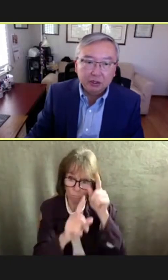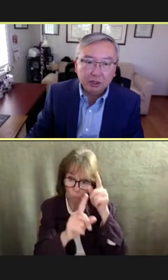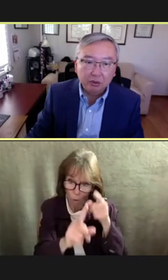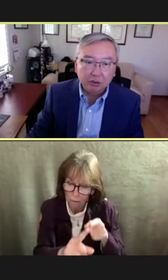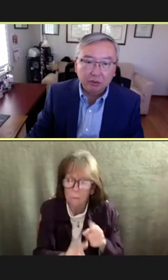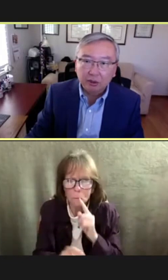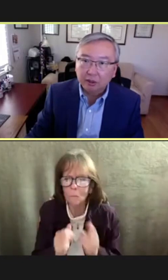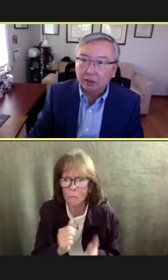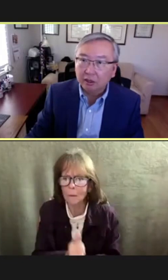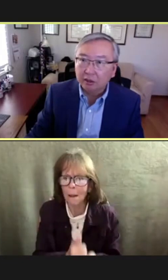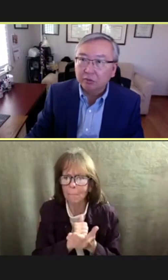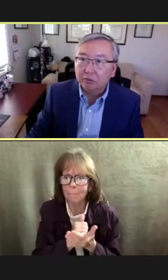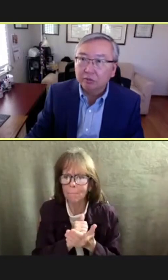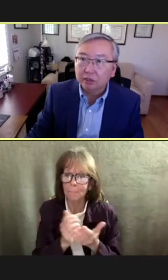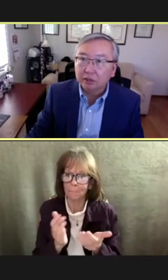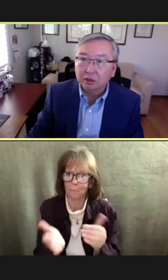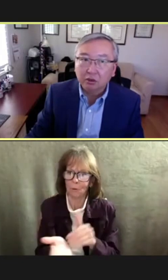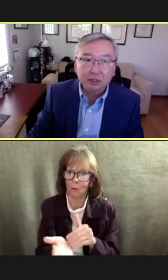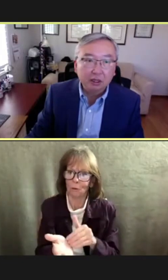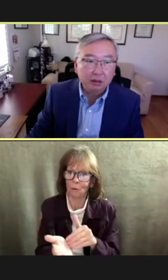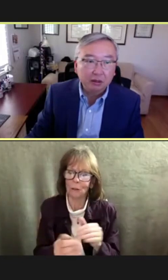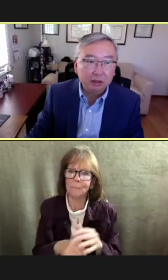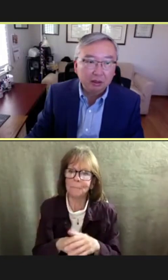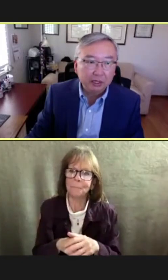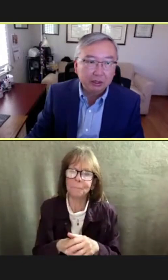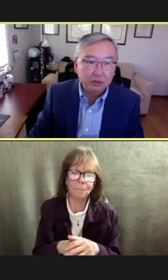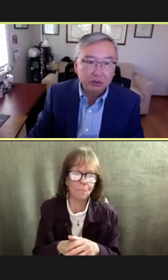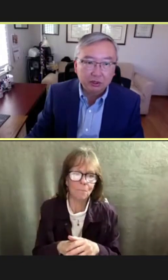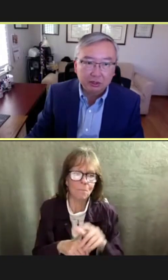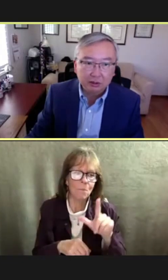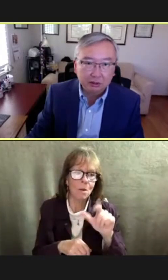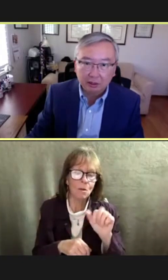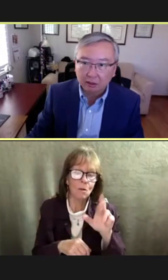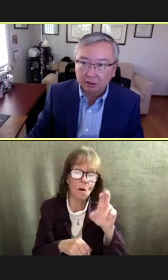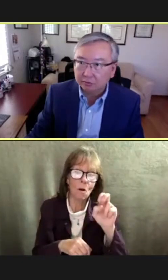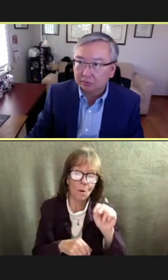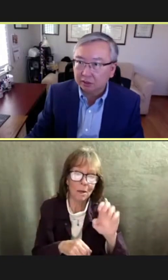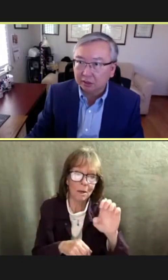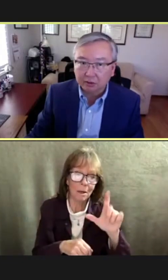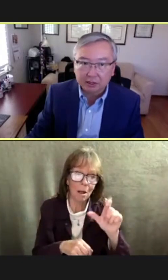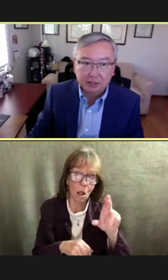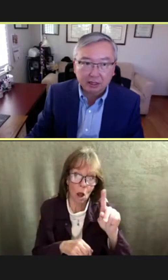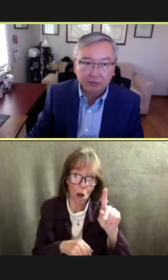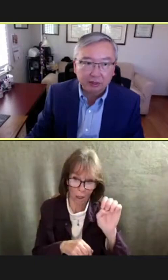So Lauren Clarke, a medical student here at Stanford,